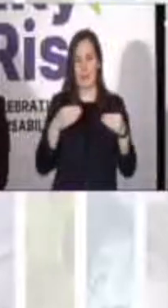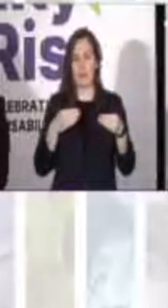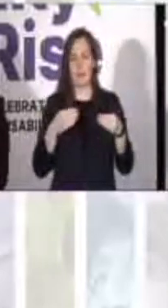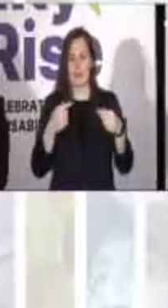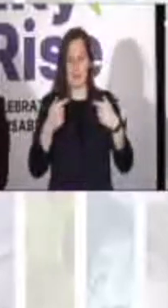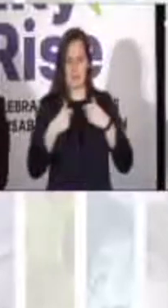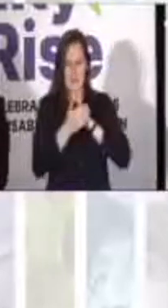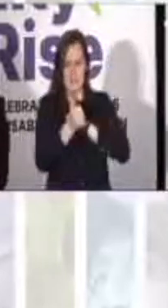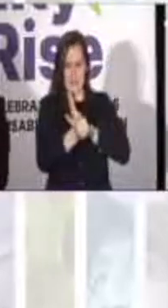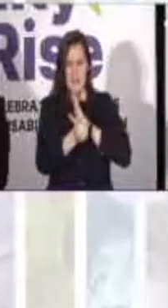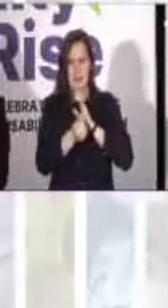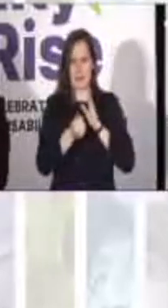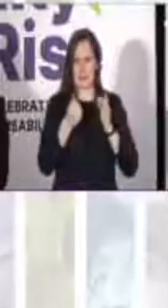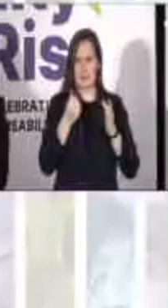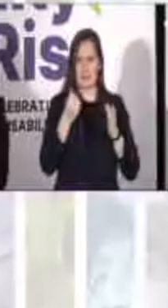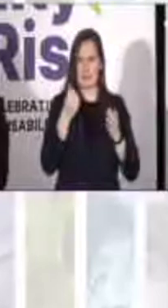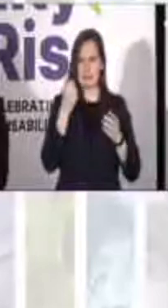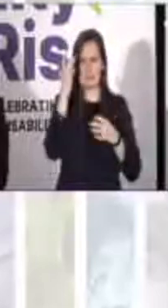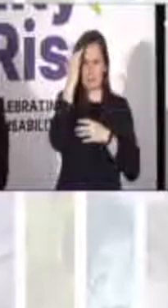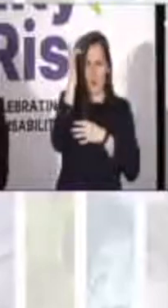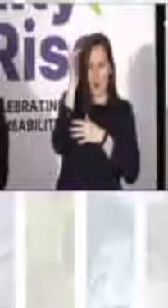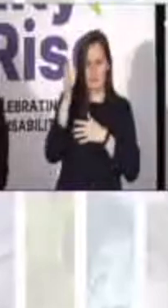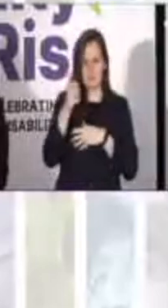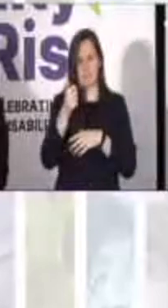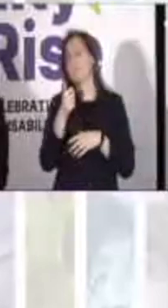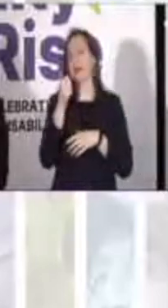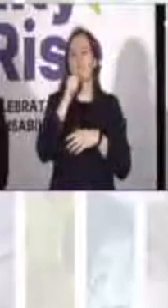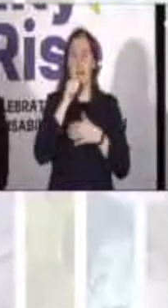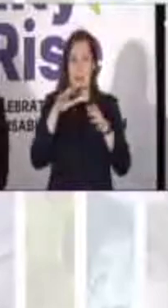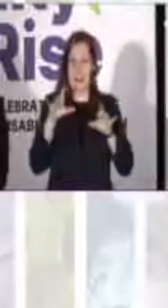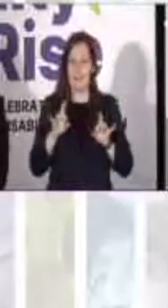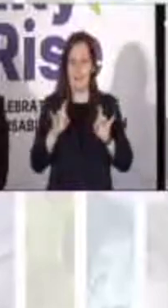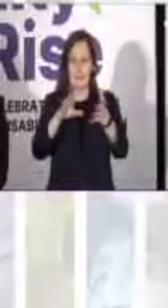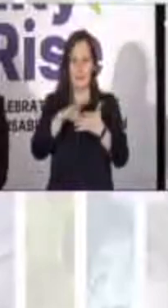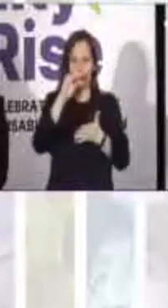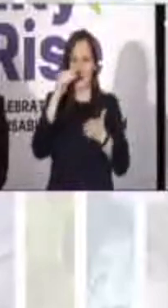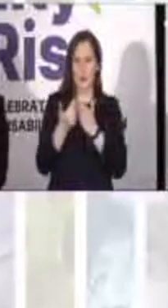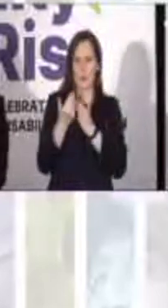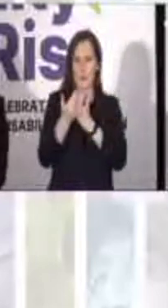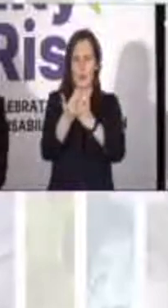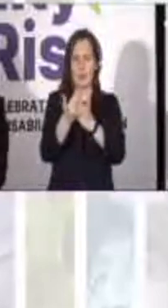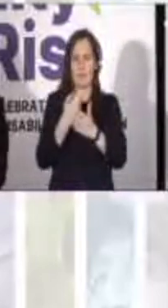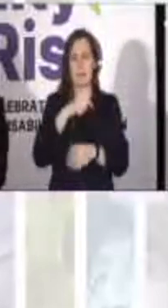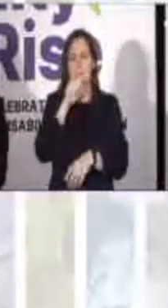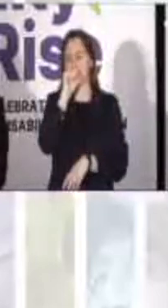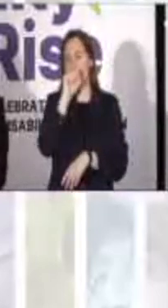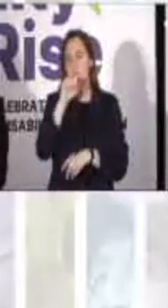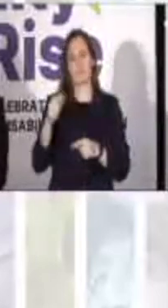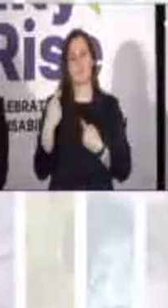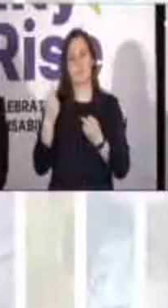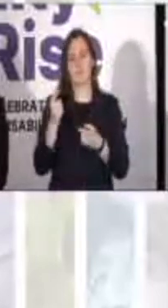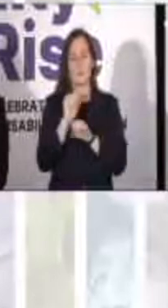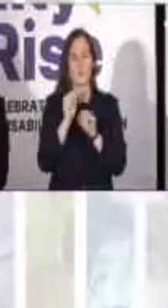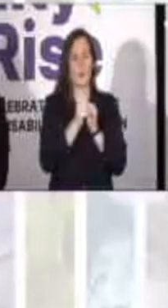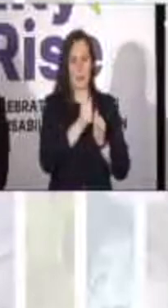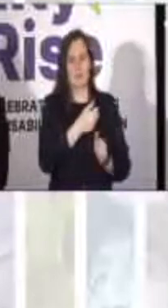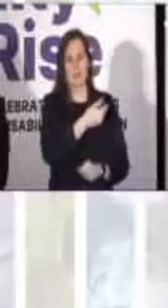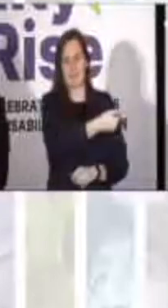LEARNING SOMETHING NEW EACH AND EVERY DAY. I HAVE BEEN LOVING EACH AND EVERY SECOND OF IT, WORKING ALONGSIDE MARY ELLEN.